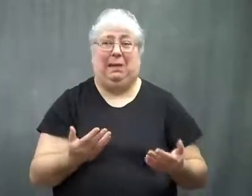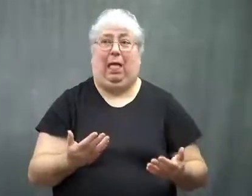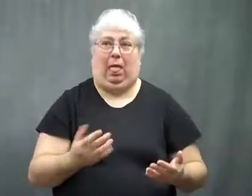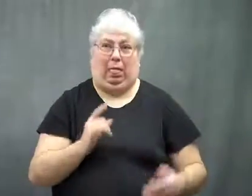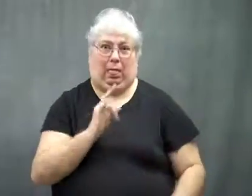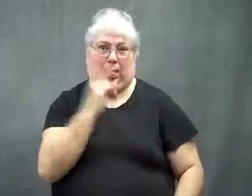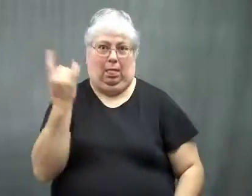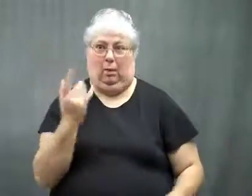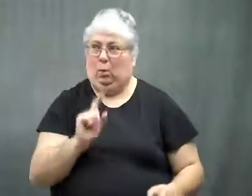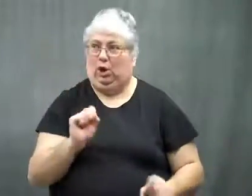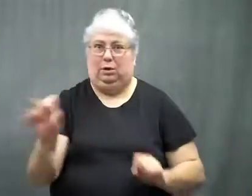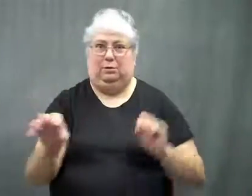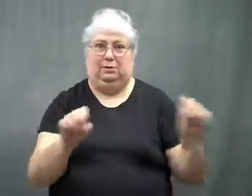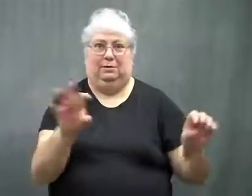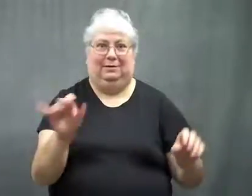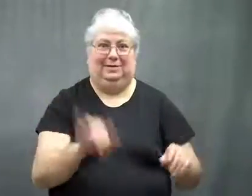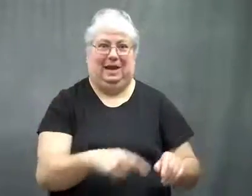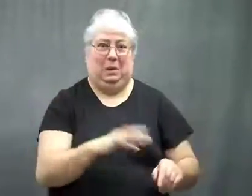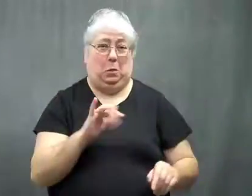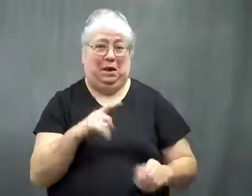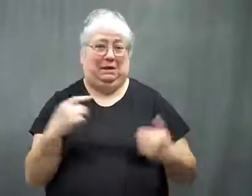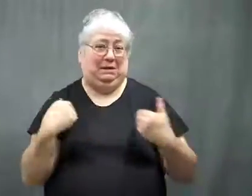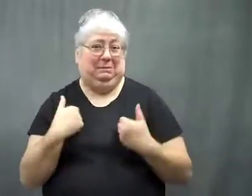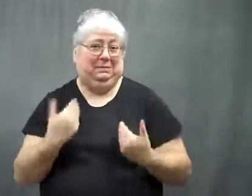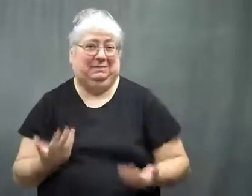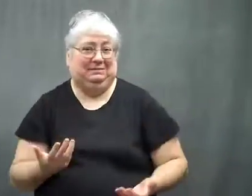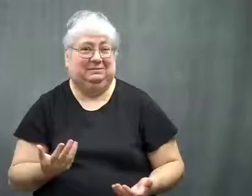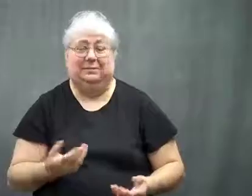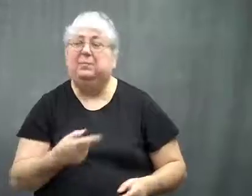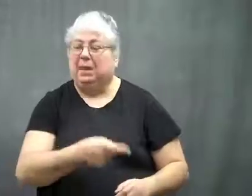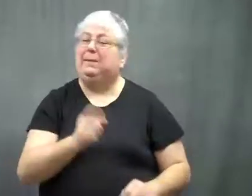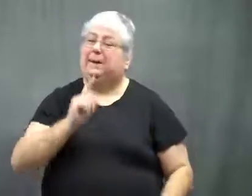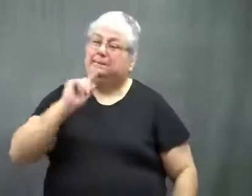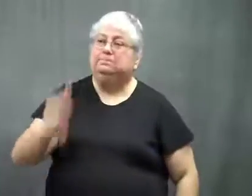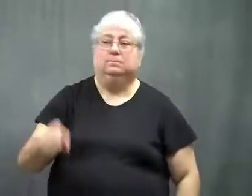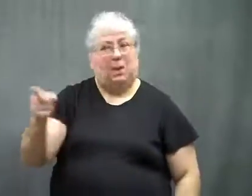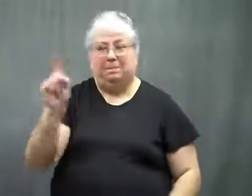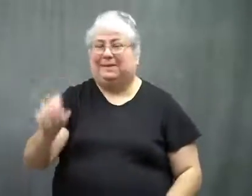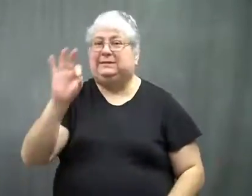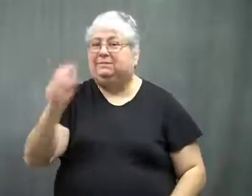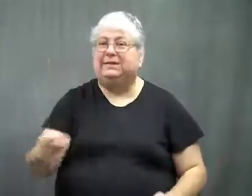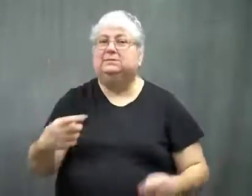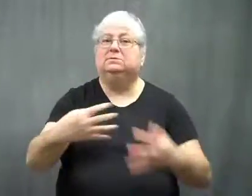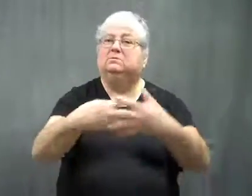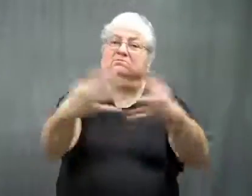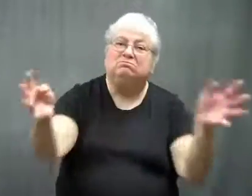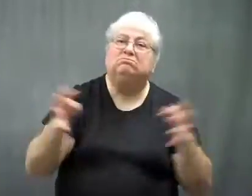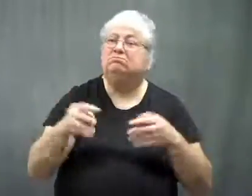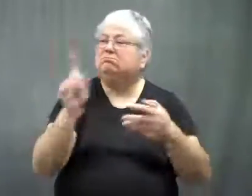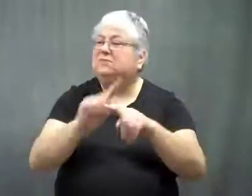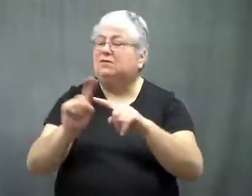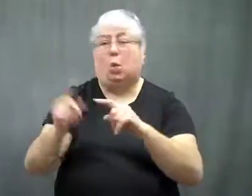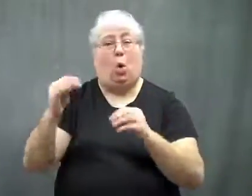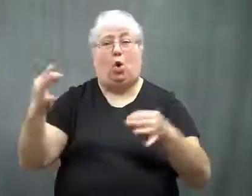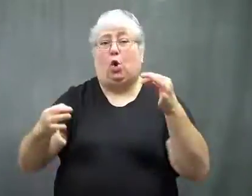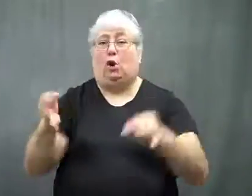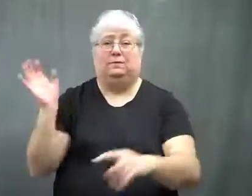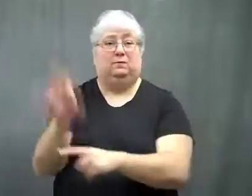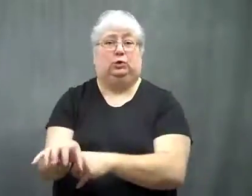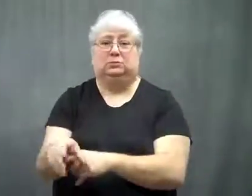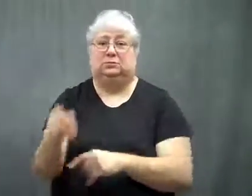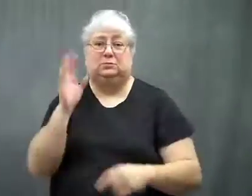They probably just didn't know what they would do with all the animals.